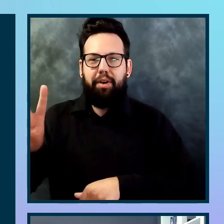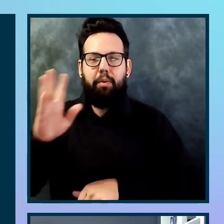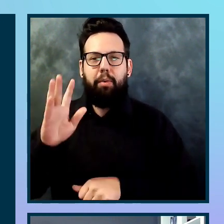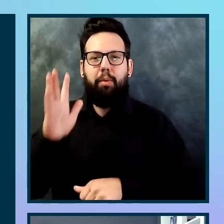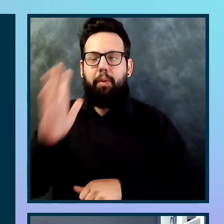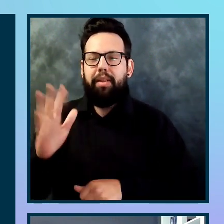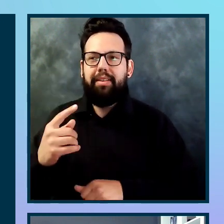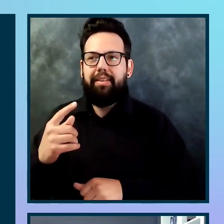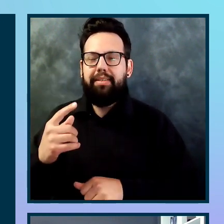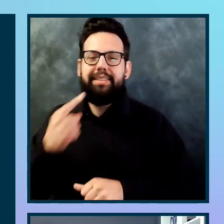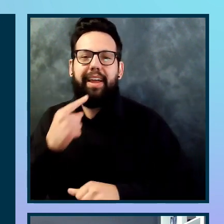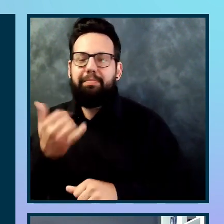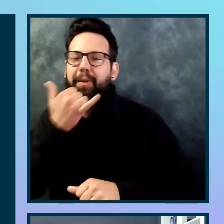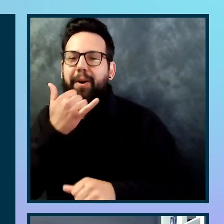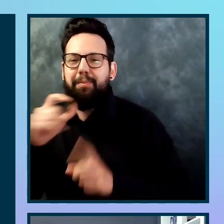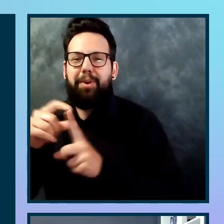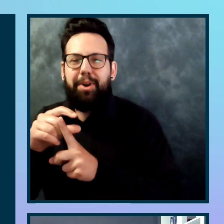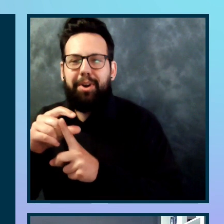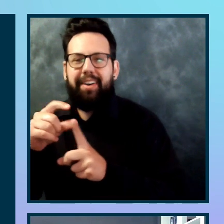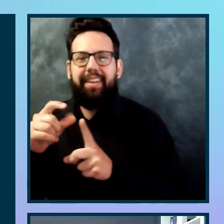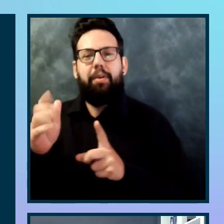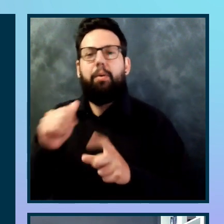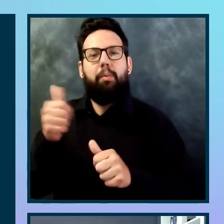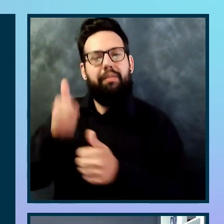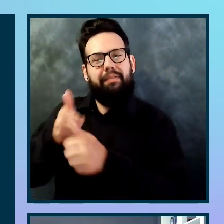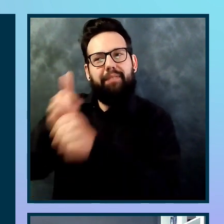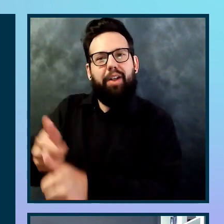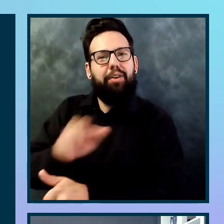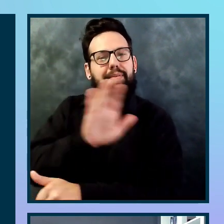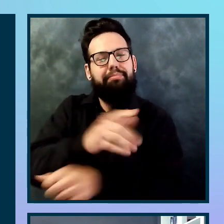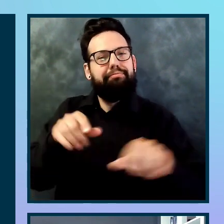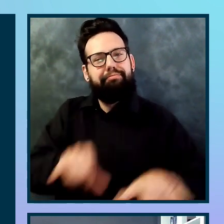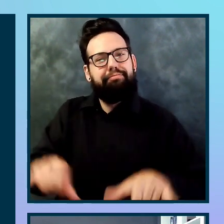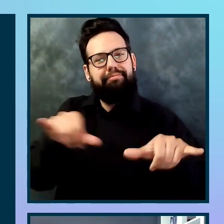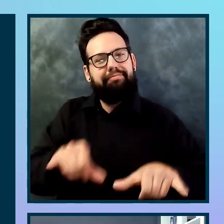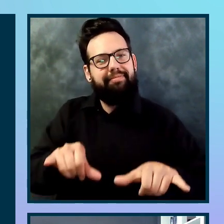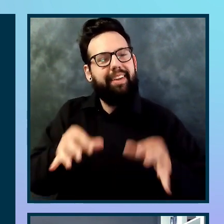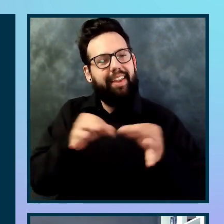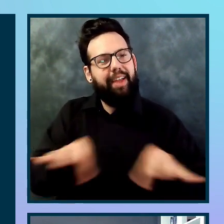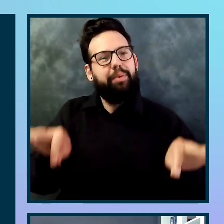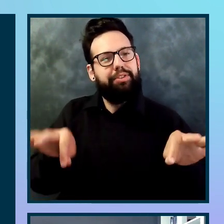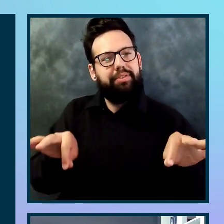So everything that is here should be translated to French. Everything that is not here, but is intended to be communicated to a screen reader,